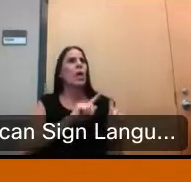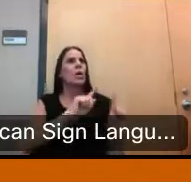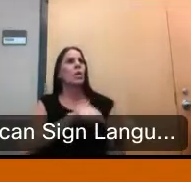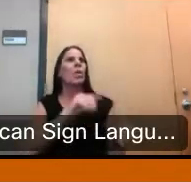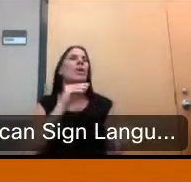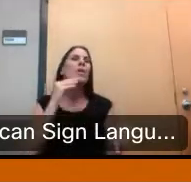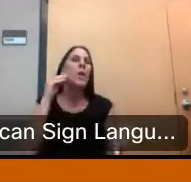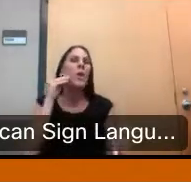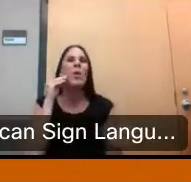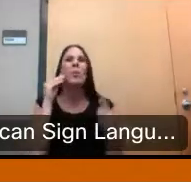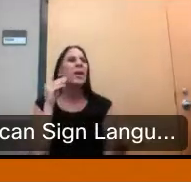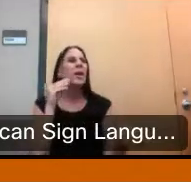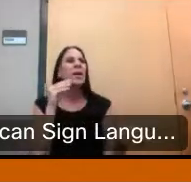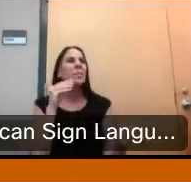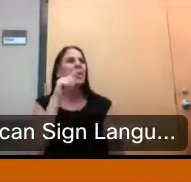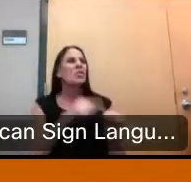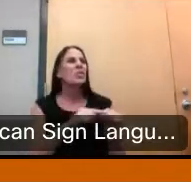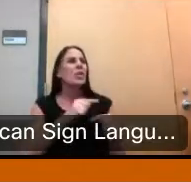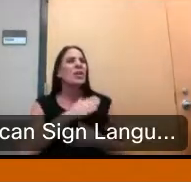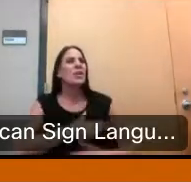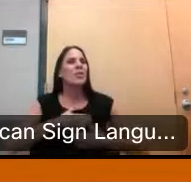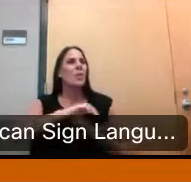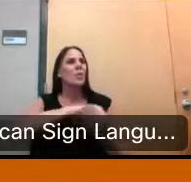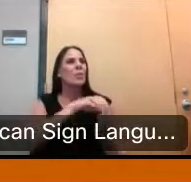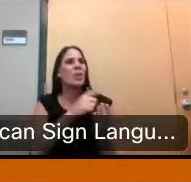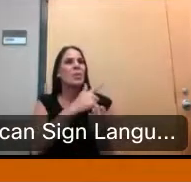like she couldn't enjoy that brownie the way she wanted to. And so the insight they got